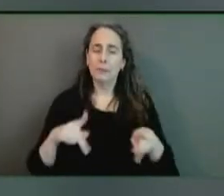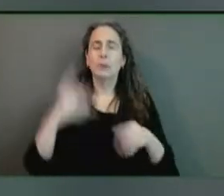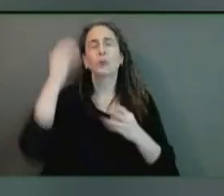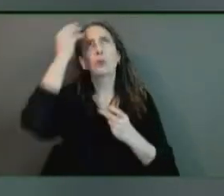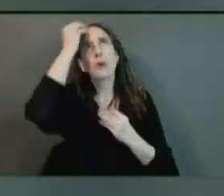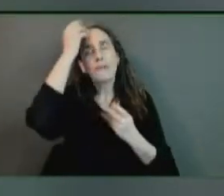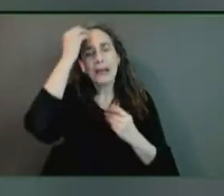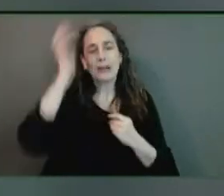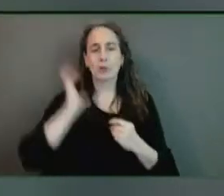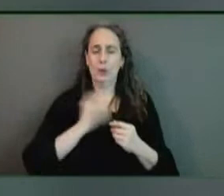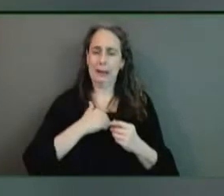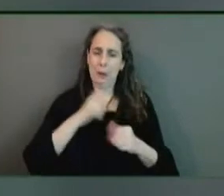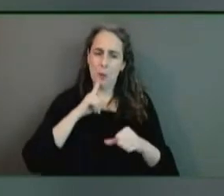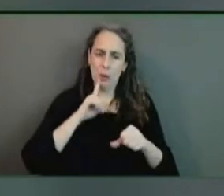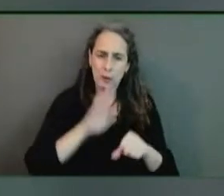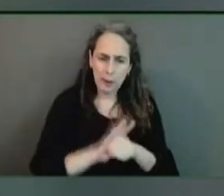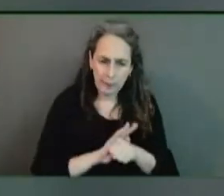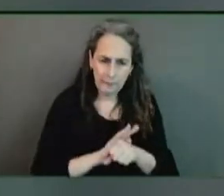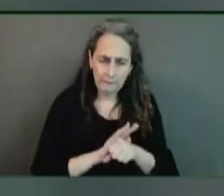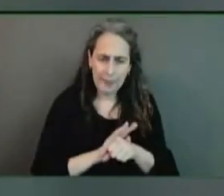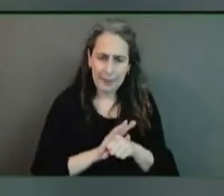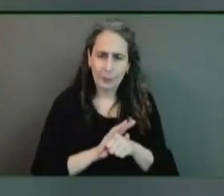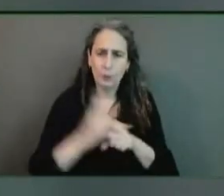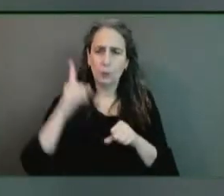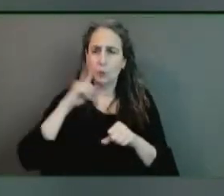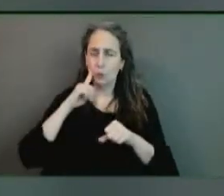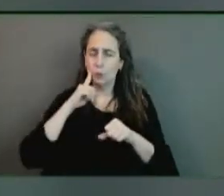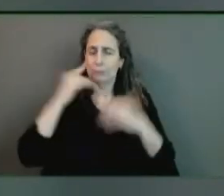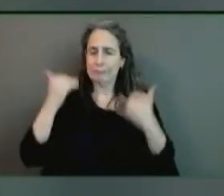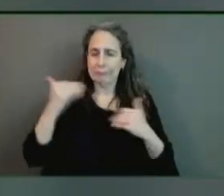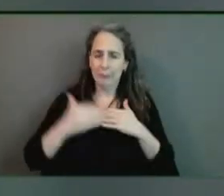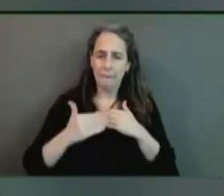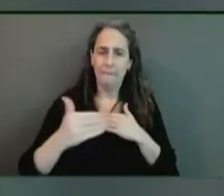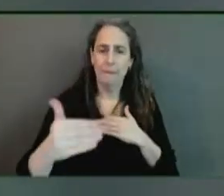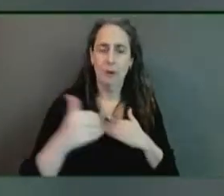And we hope tonight that will also have an opportunity to